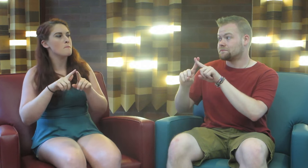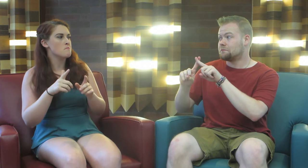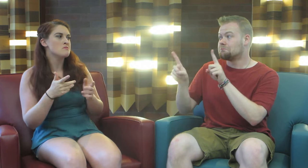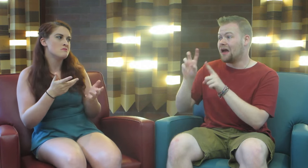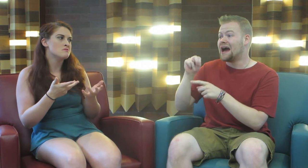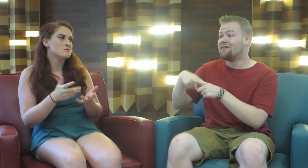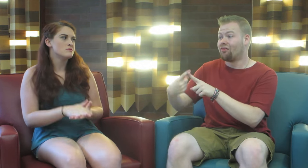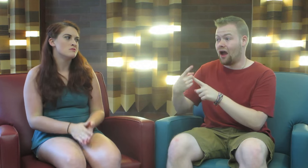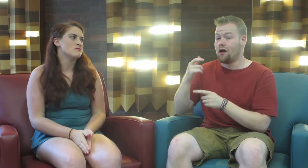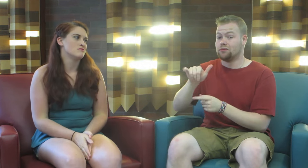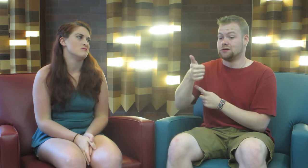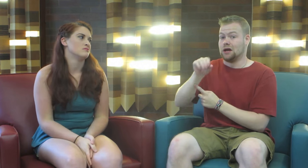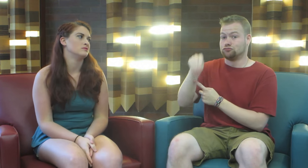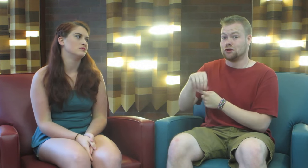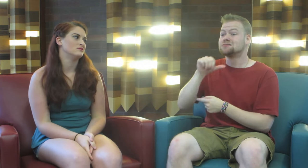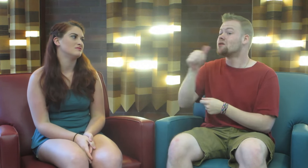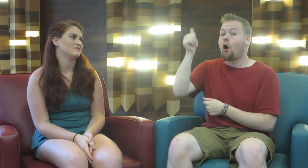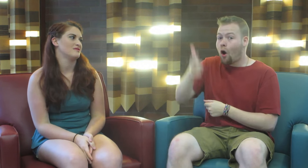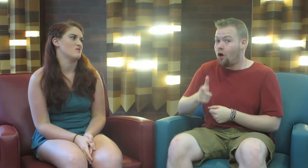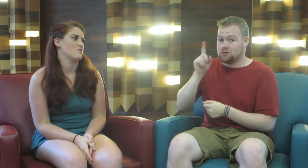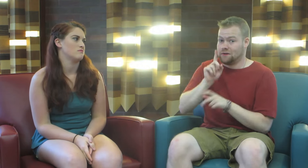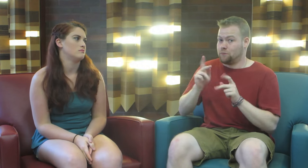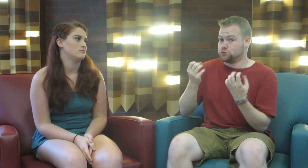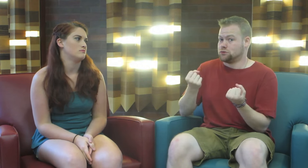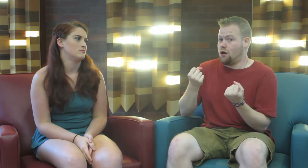R: But even then, that 10%, not all deaf people sign.